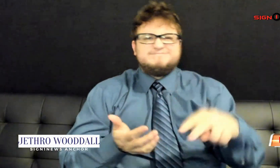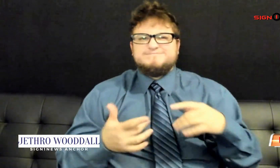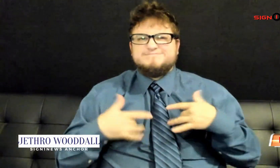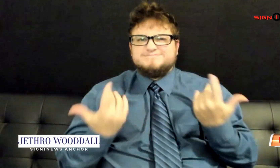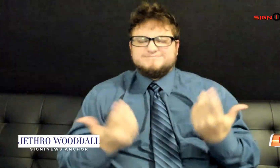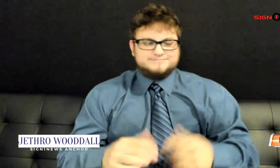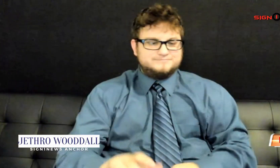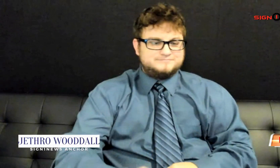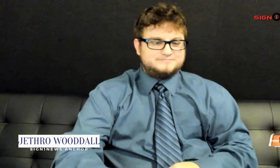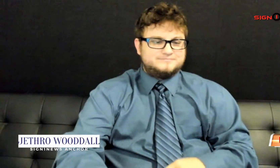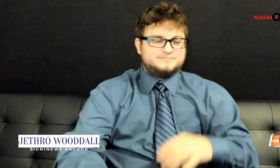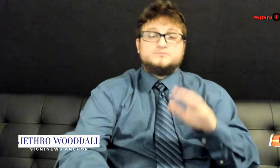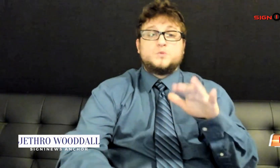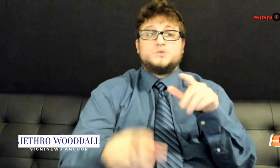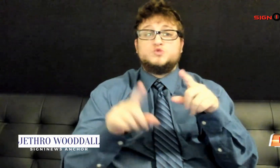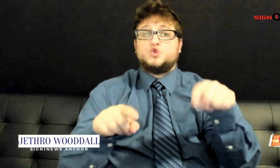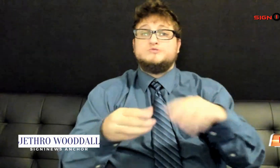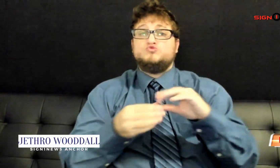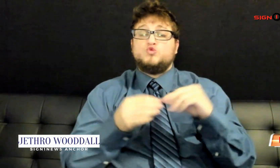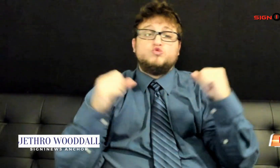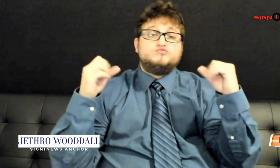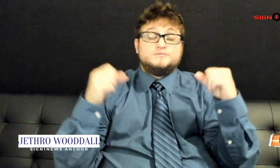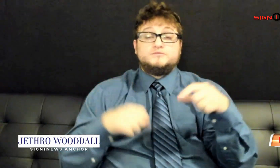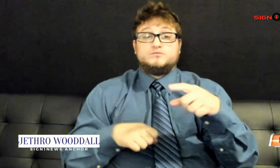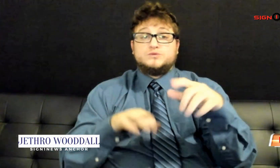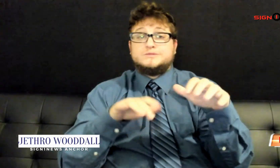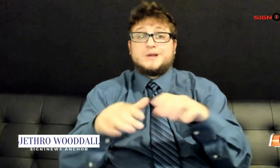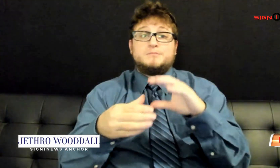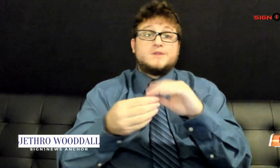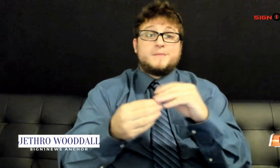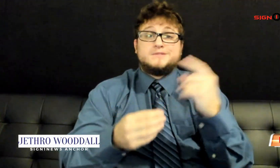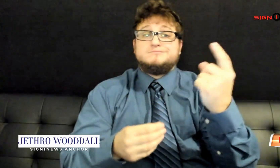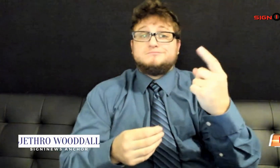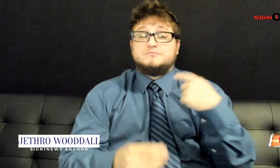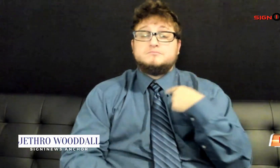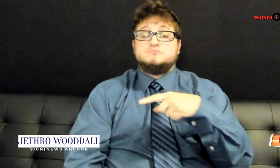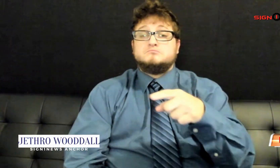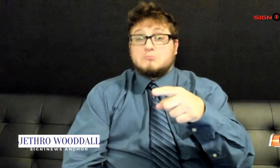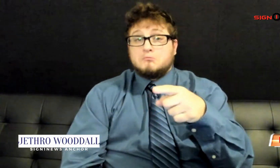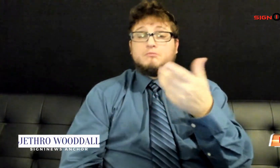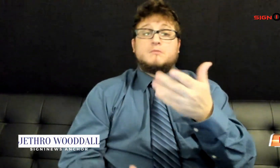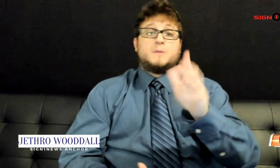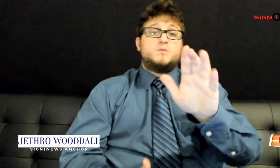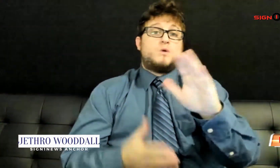stories making headlines today if you post an interesting comment during this update